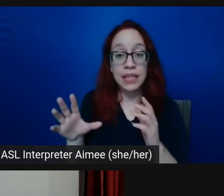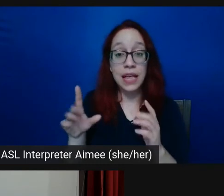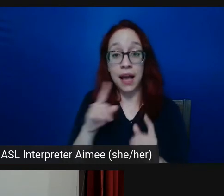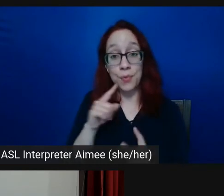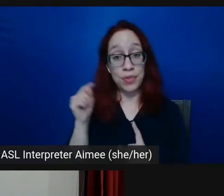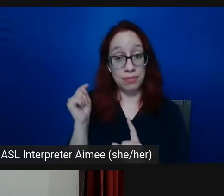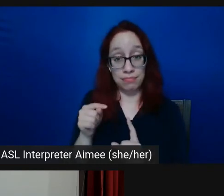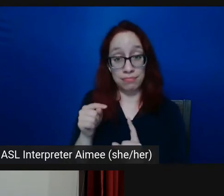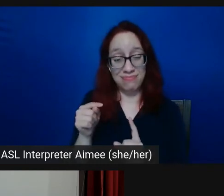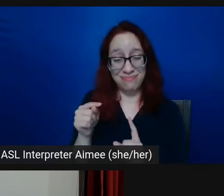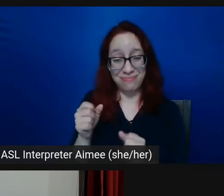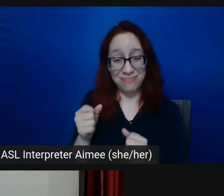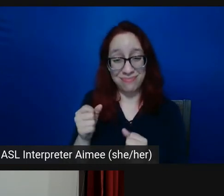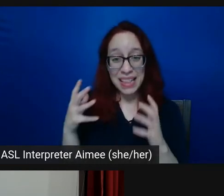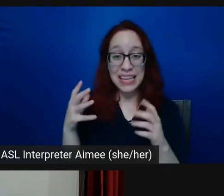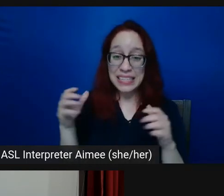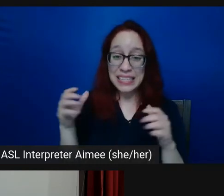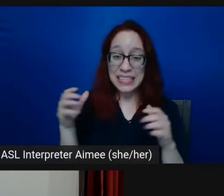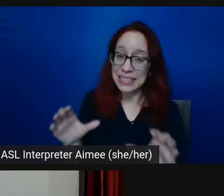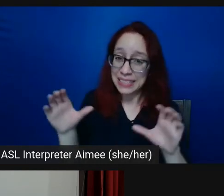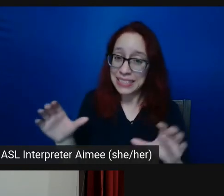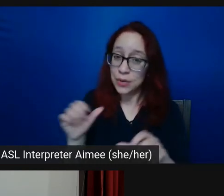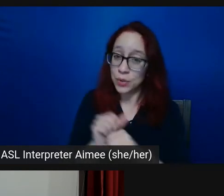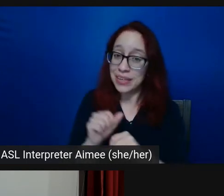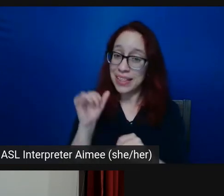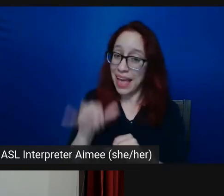there's been a lot of effort put in as I mentioned before, so that's pretty good.